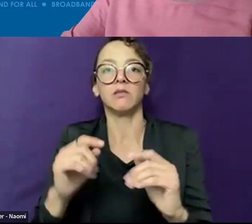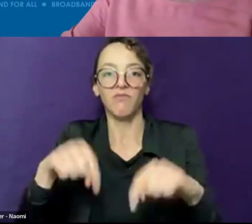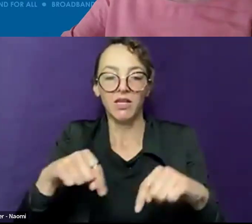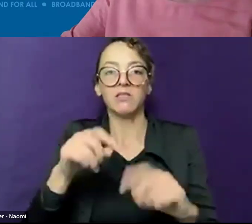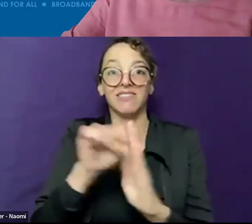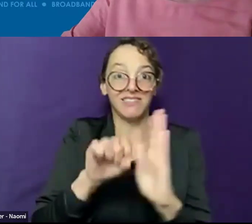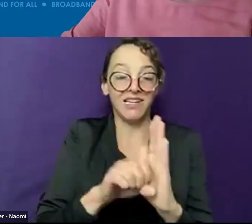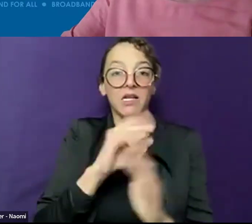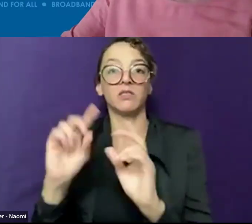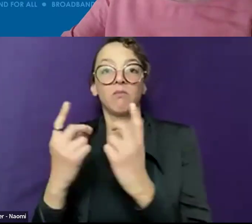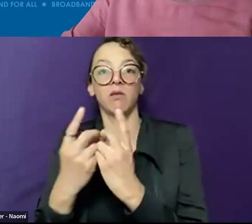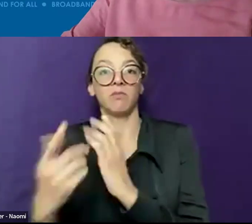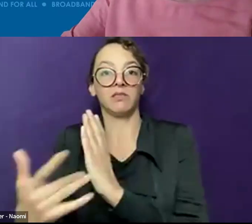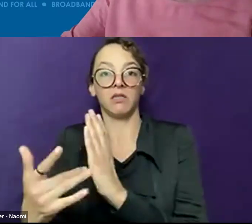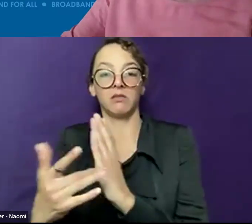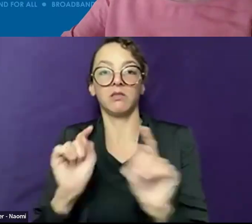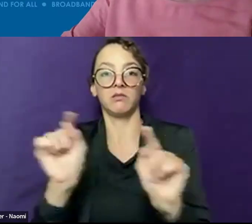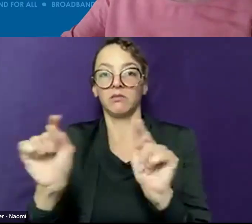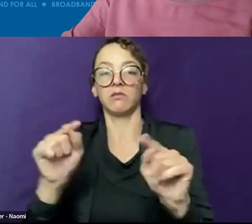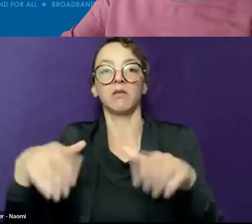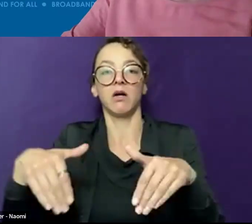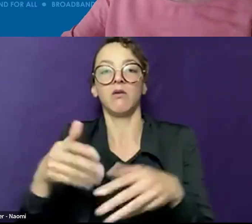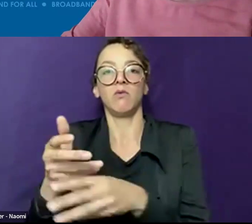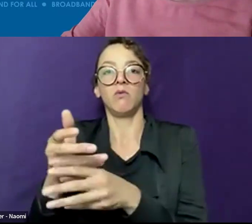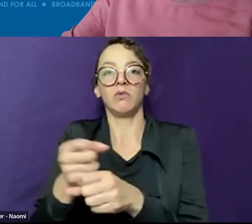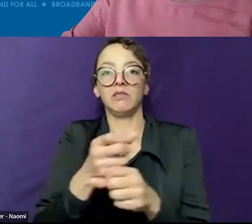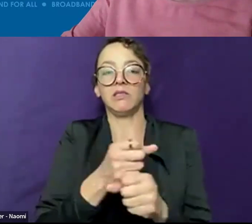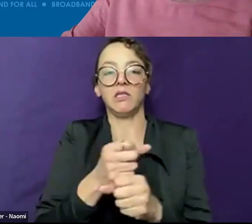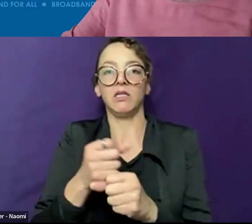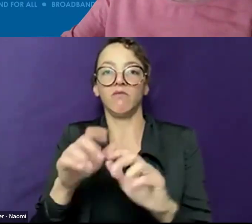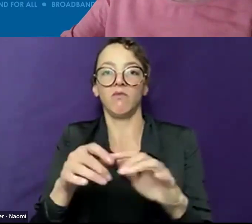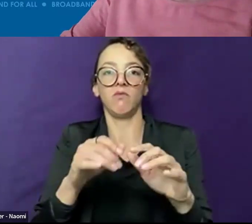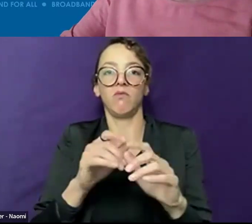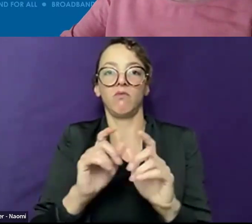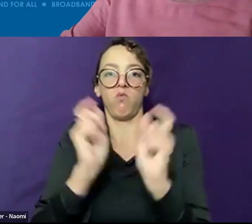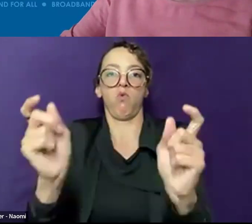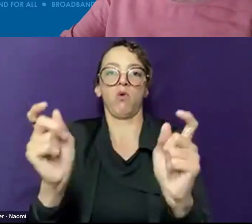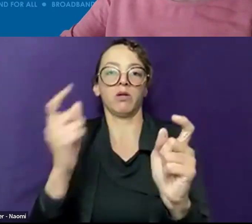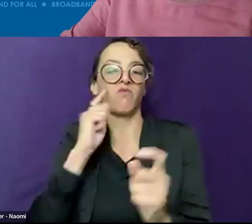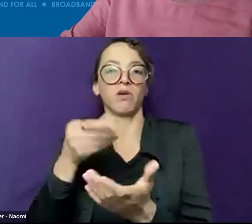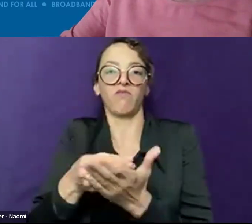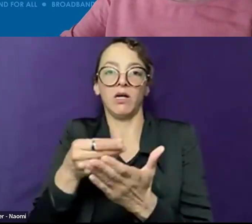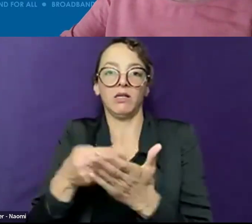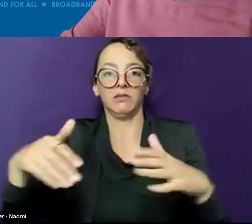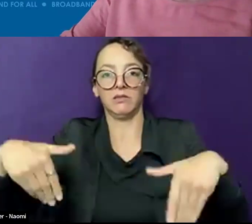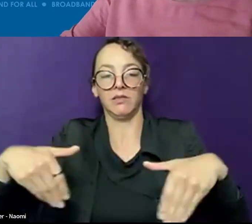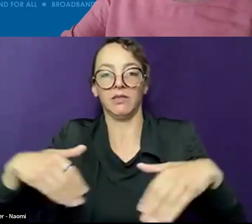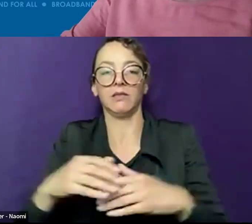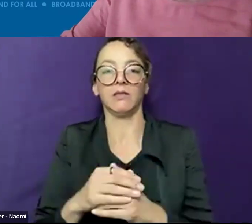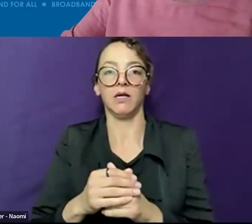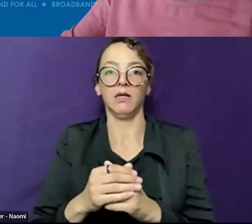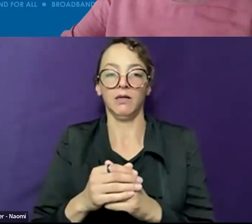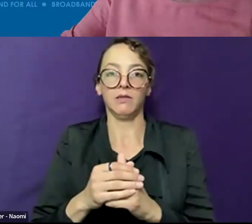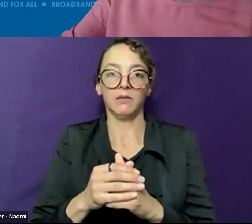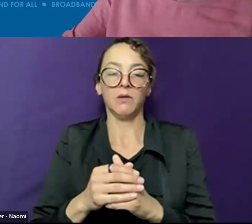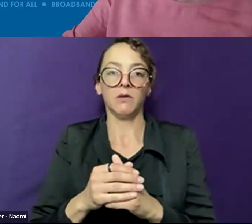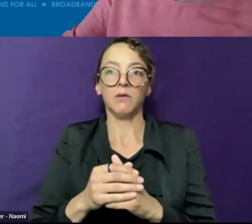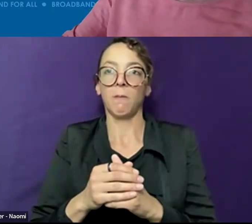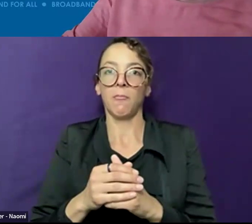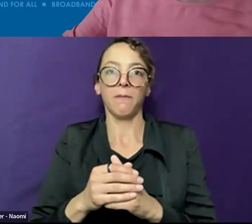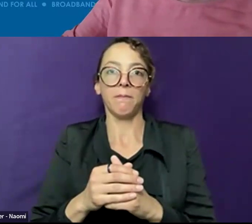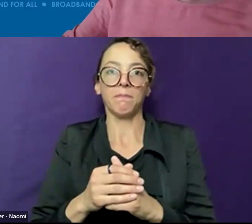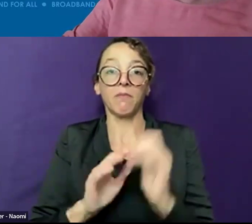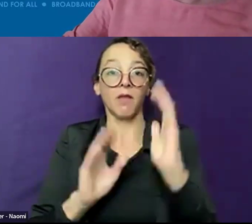of Technology have not yet received the award for funds. And so I hope that kind of clarifies